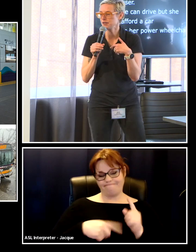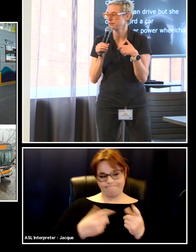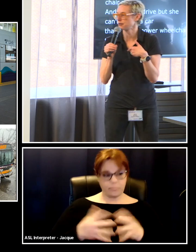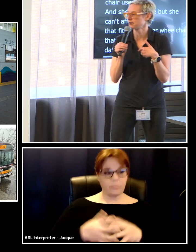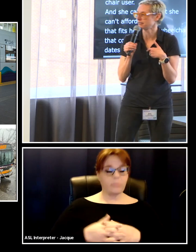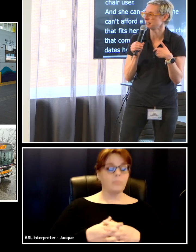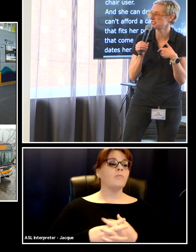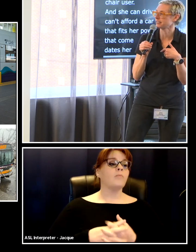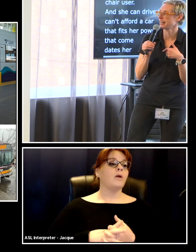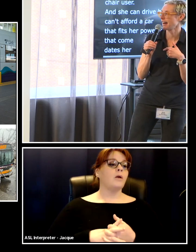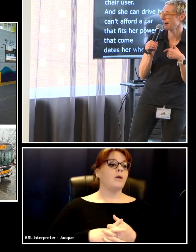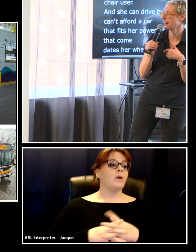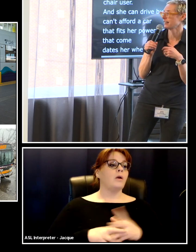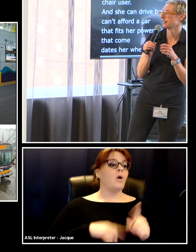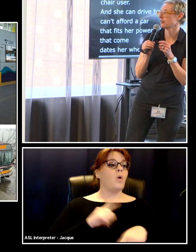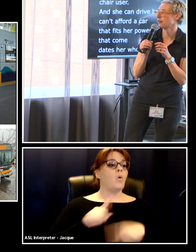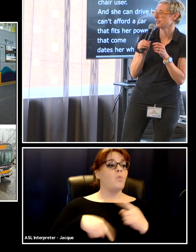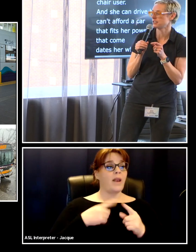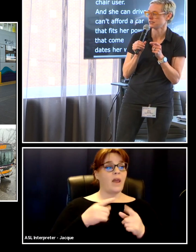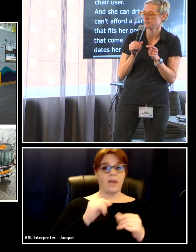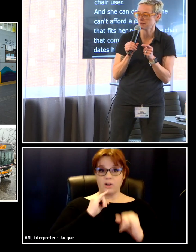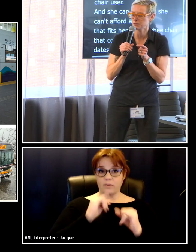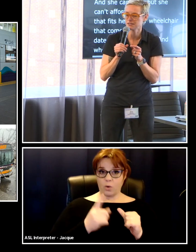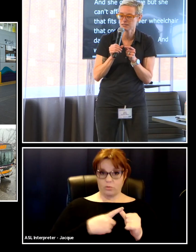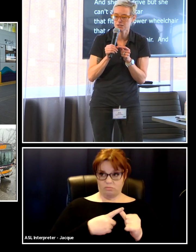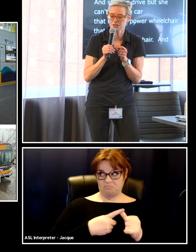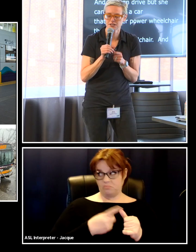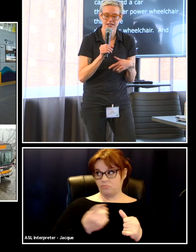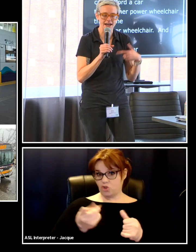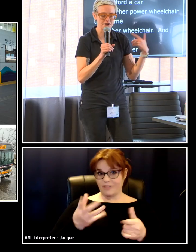interviewed her originally had like a car that she could drive places, but she couldn't get out of